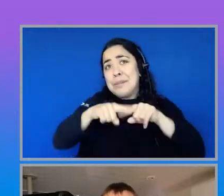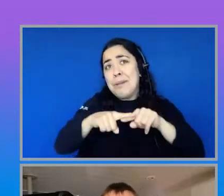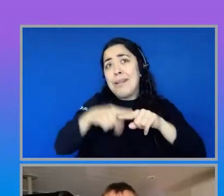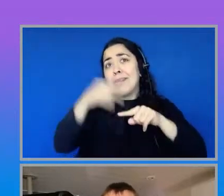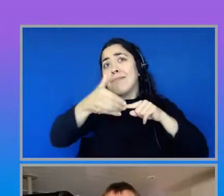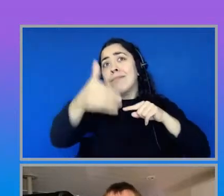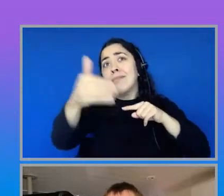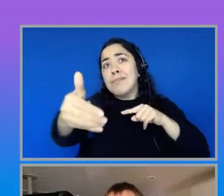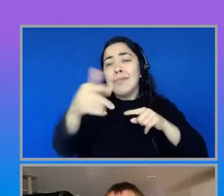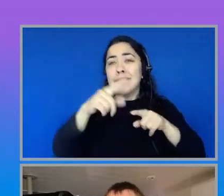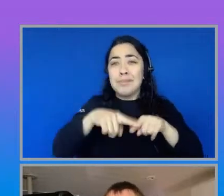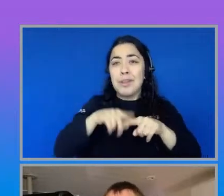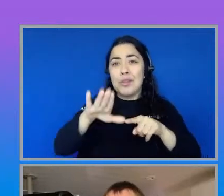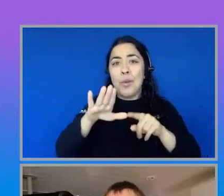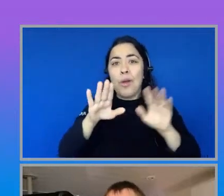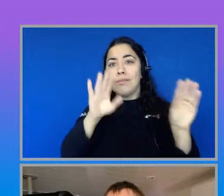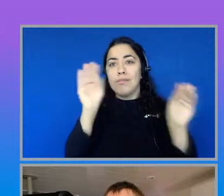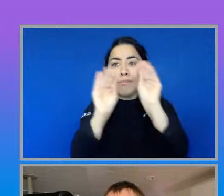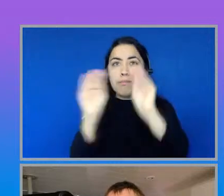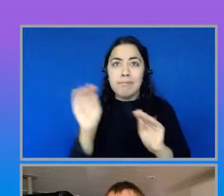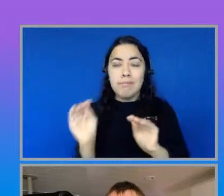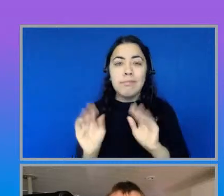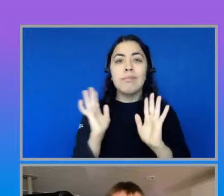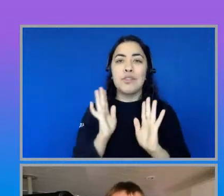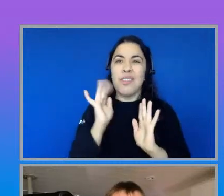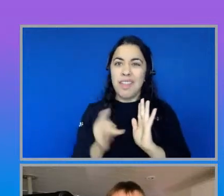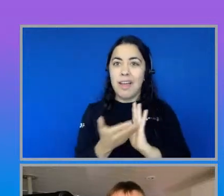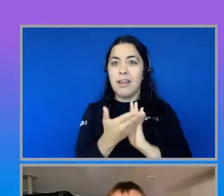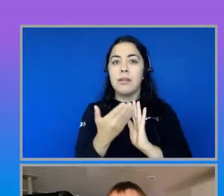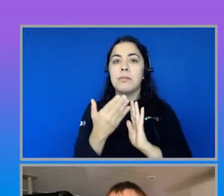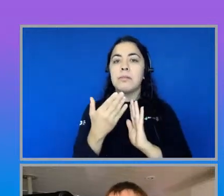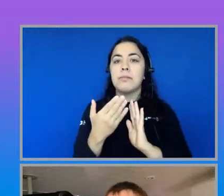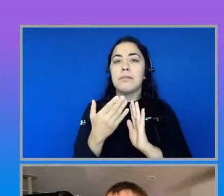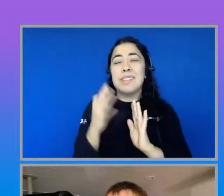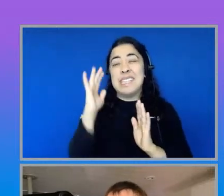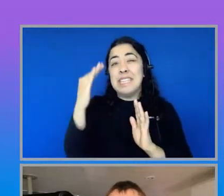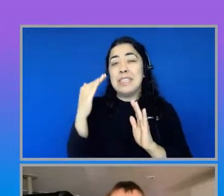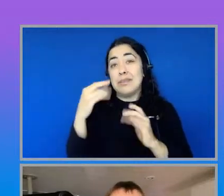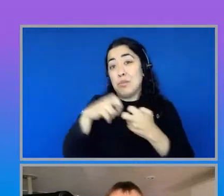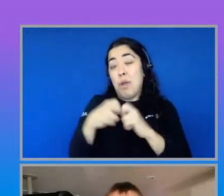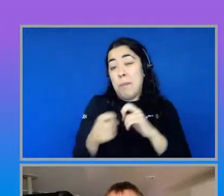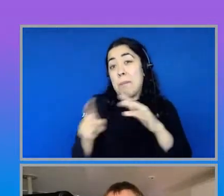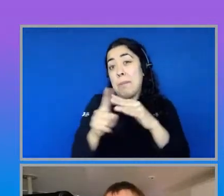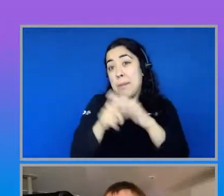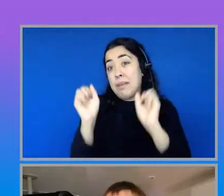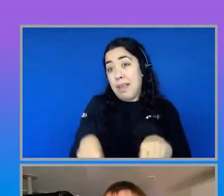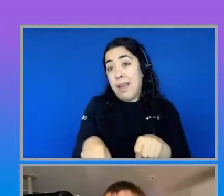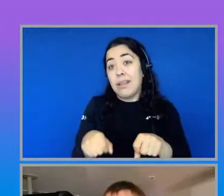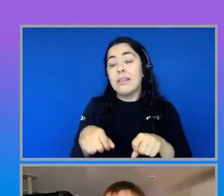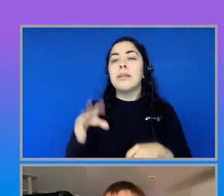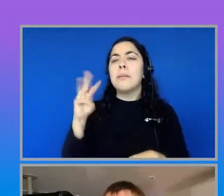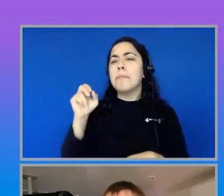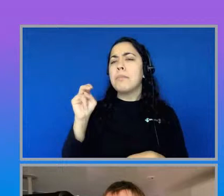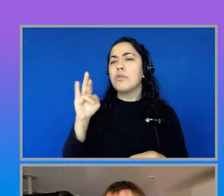points depending on your layout. And so this is where it can be